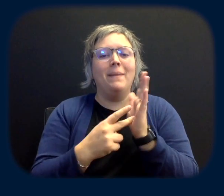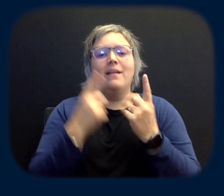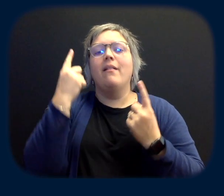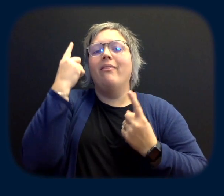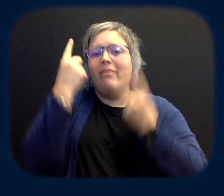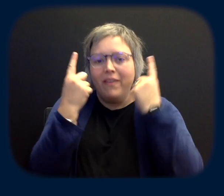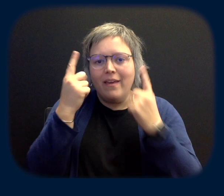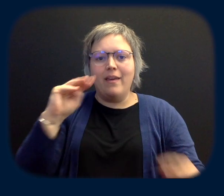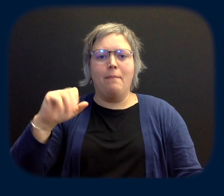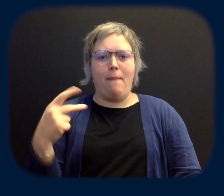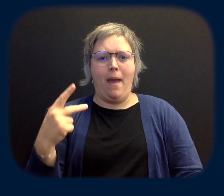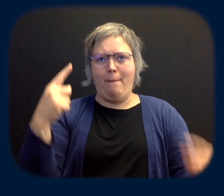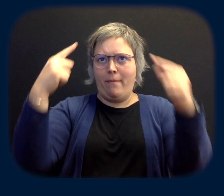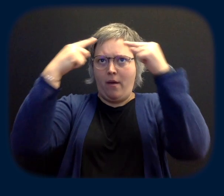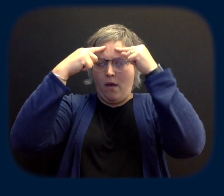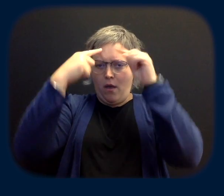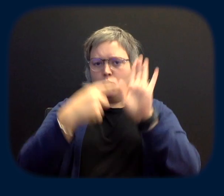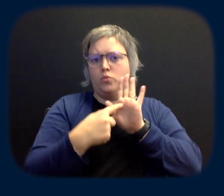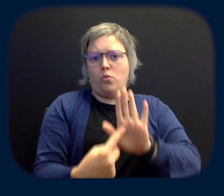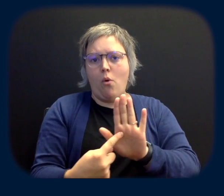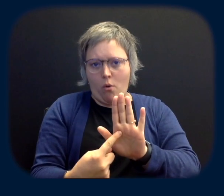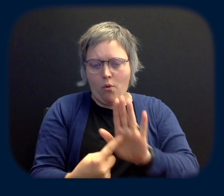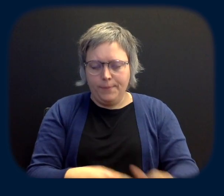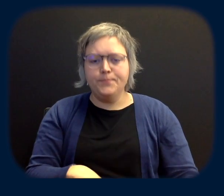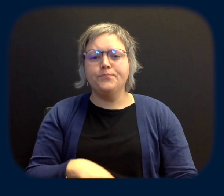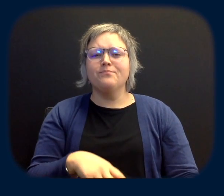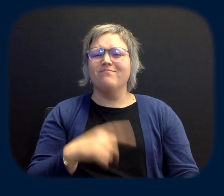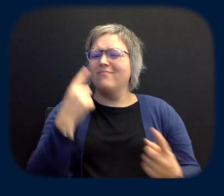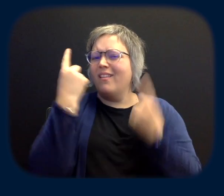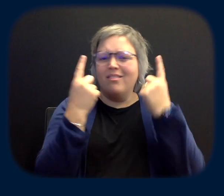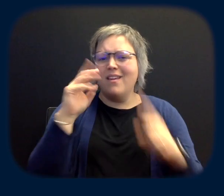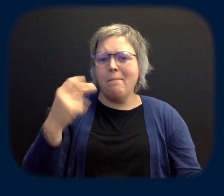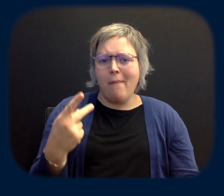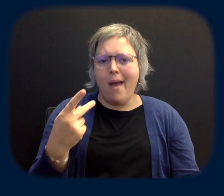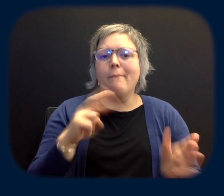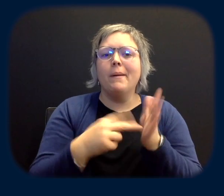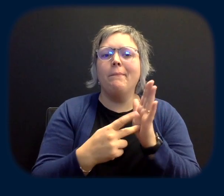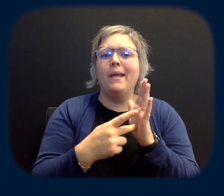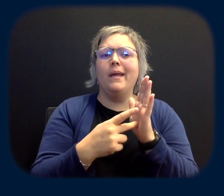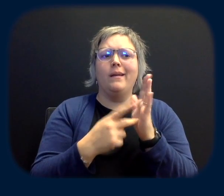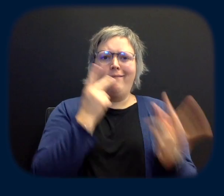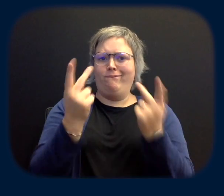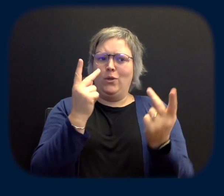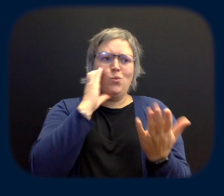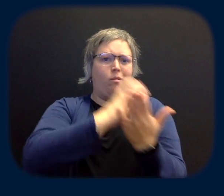When we talk about ‘Thinking Maps’, we are thinking of a shared visual language for learning.